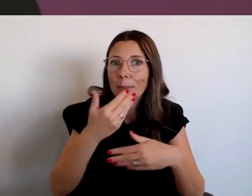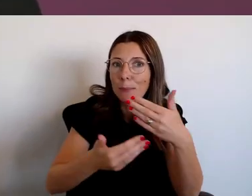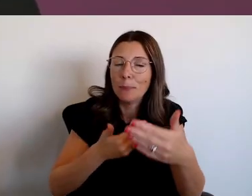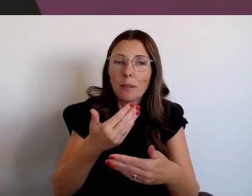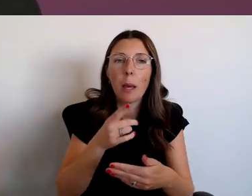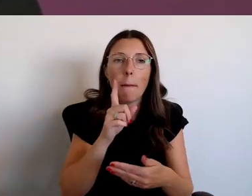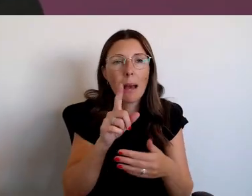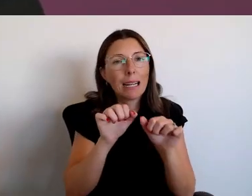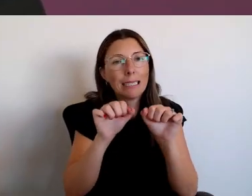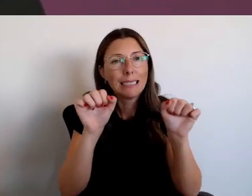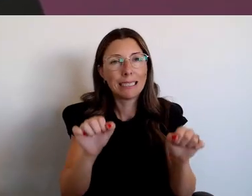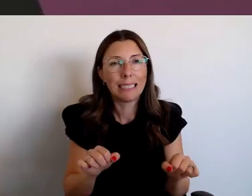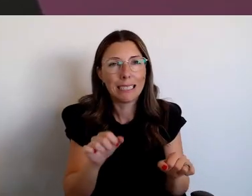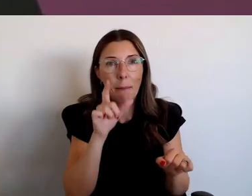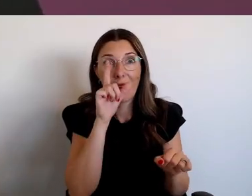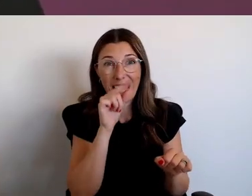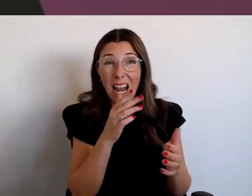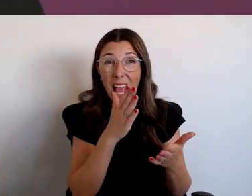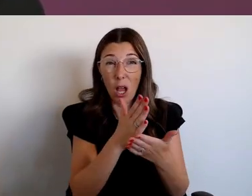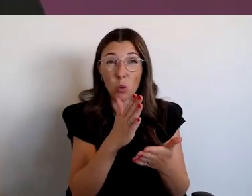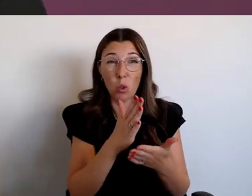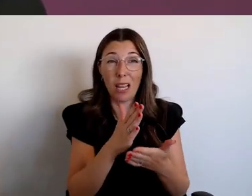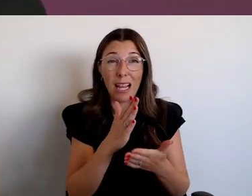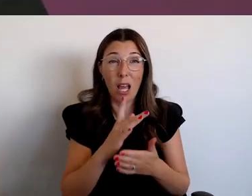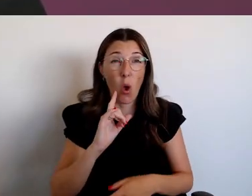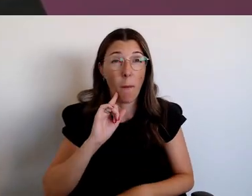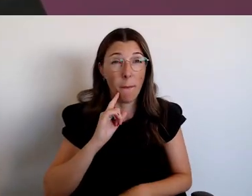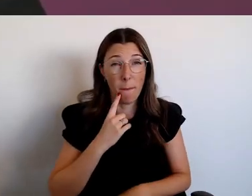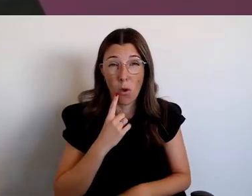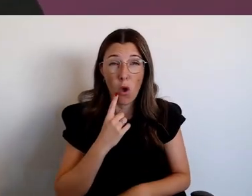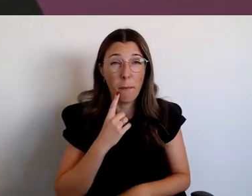used or actually designed to fraudulently generate false